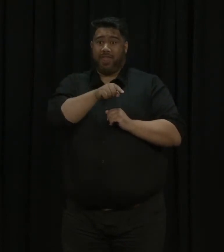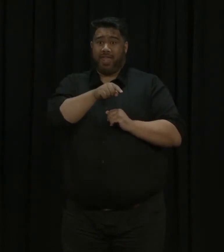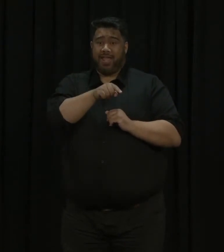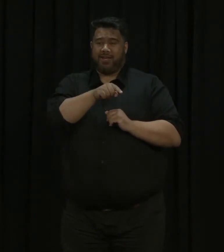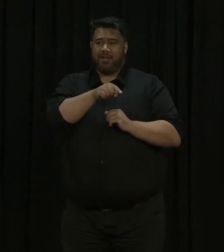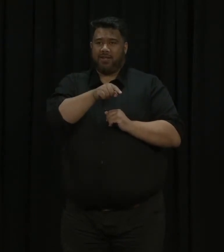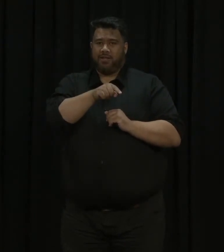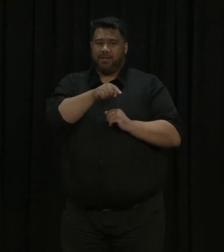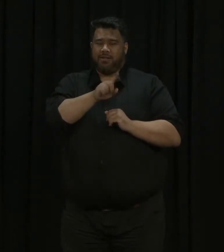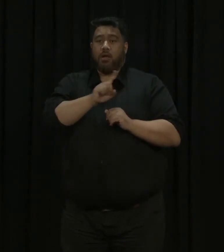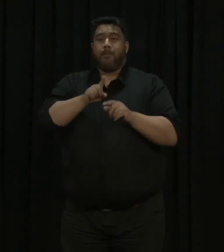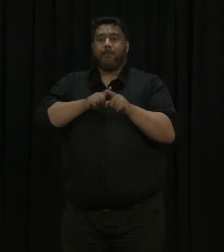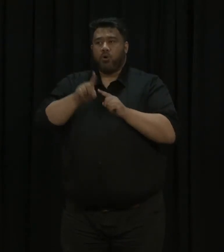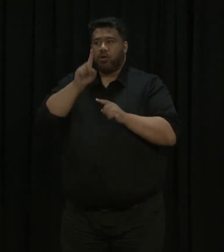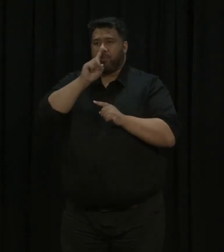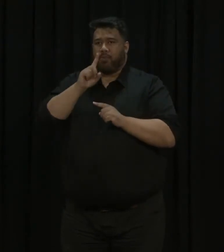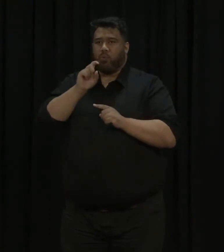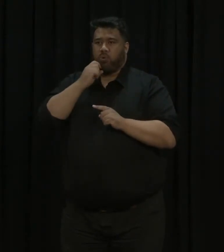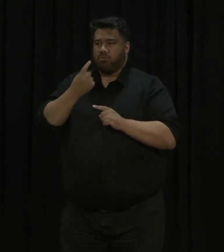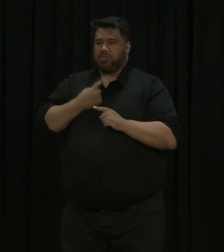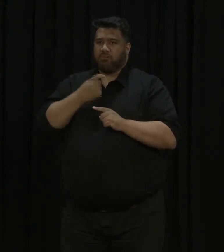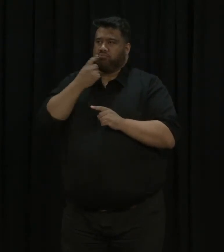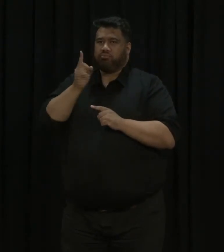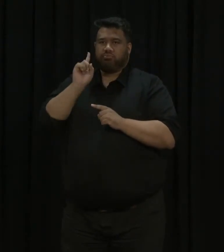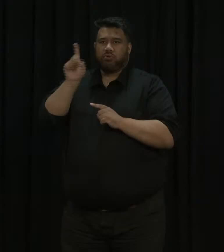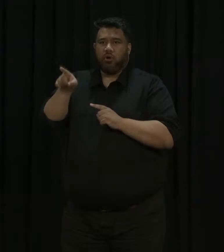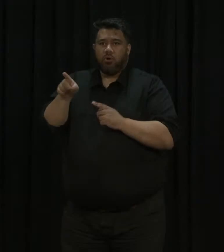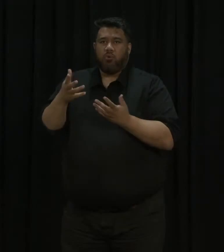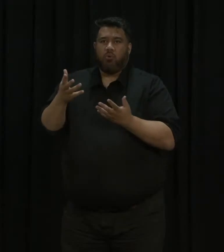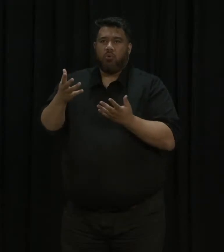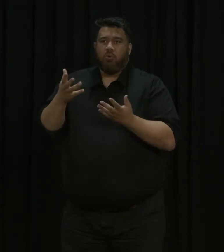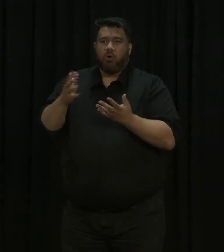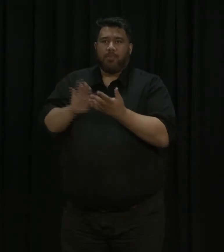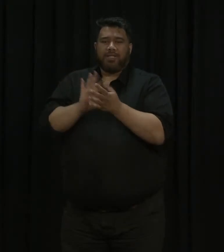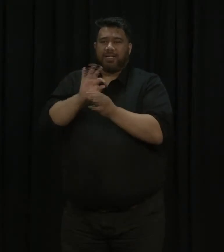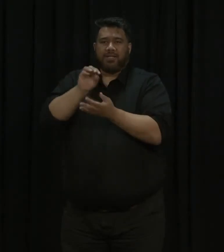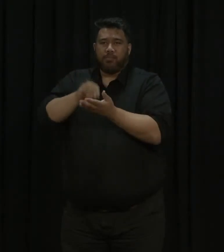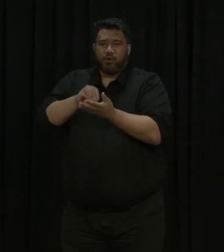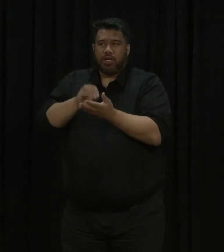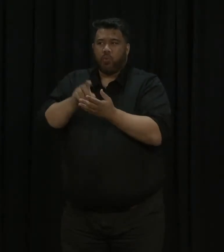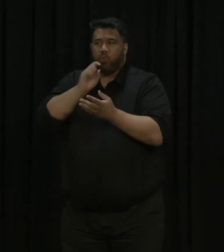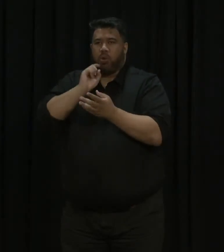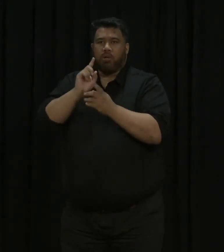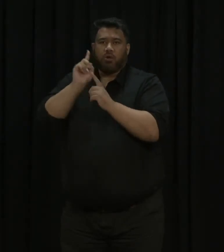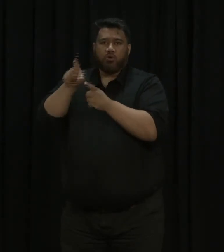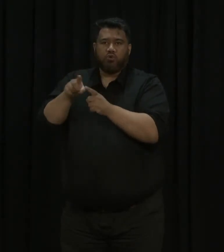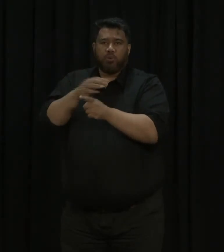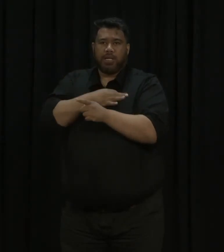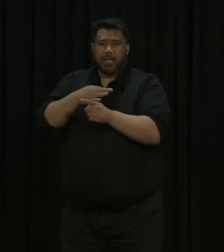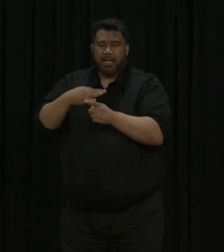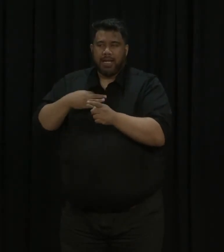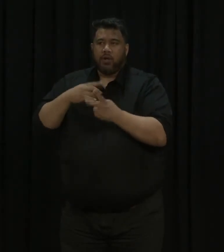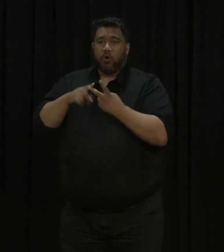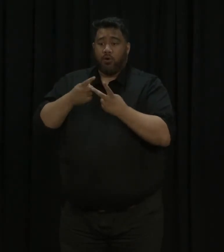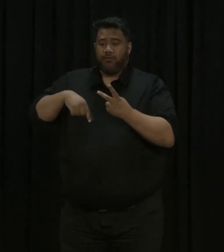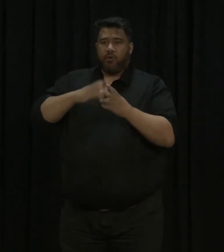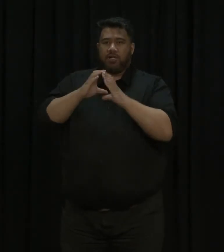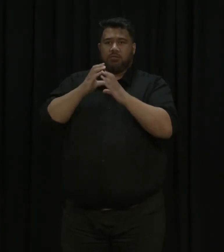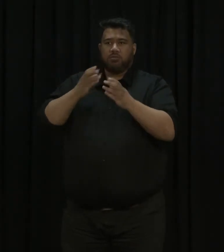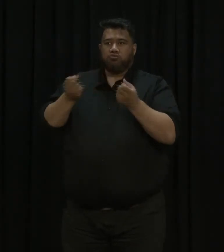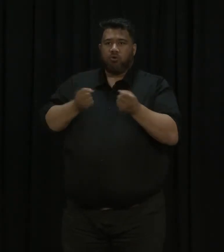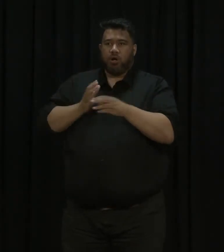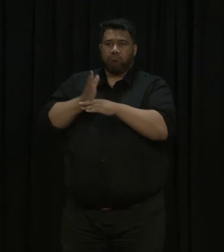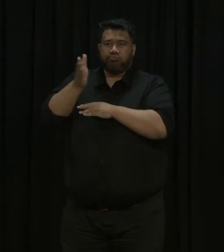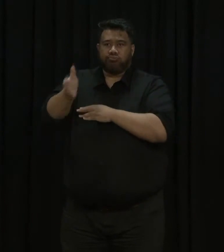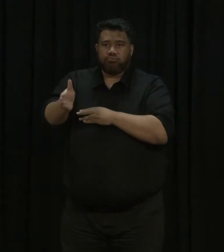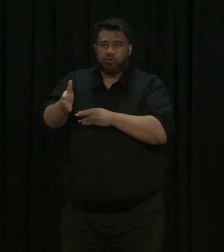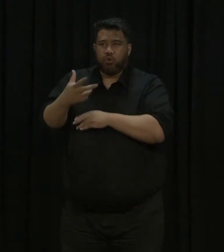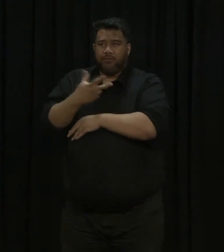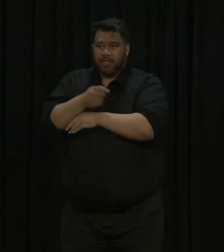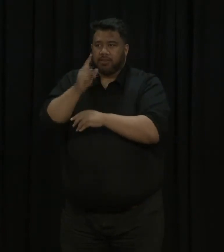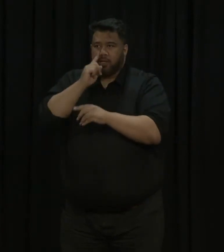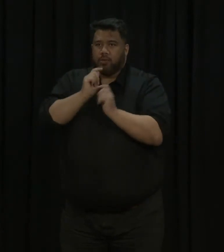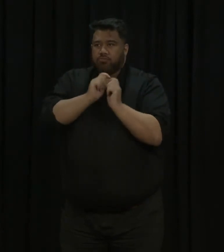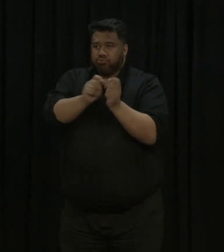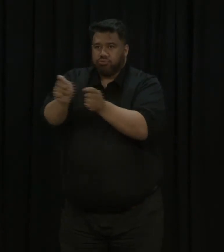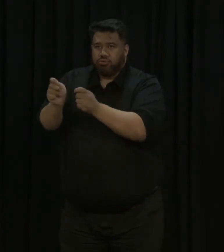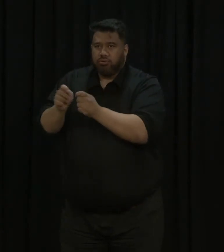that have had it and is another